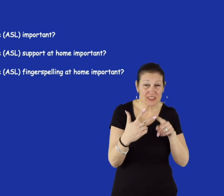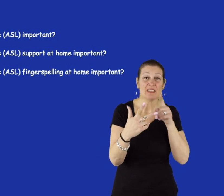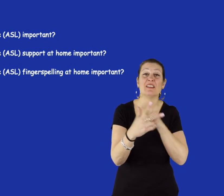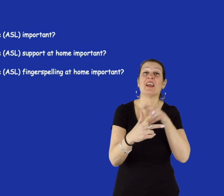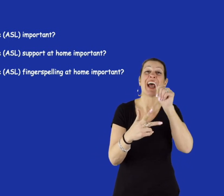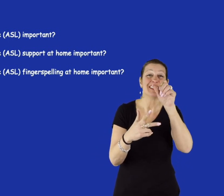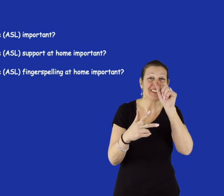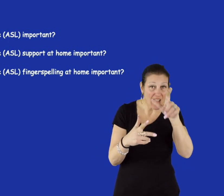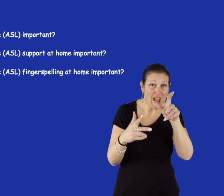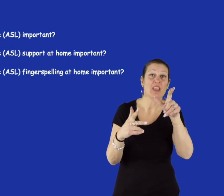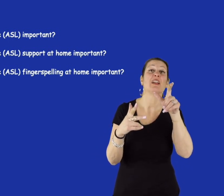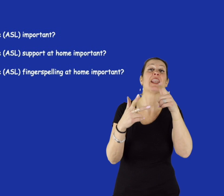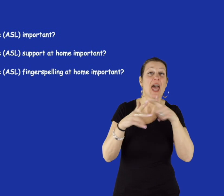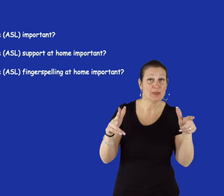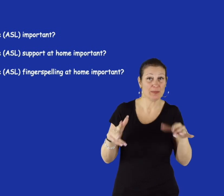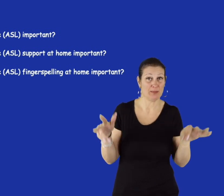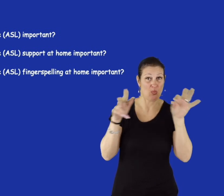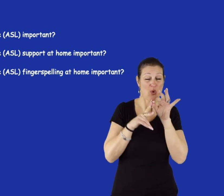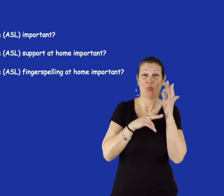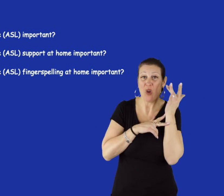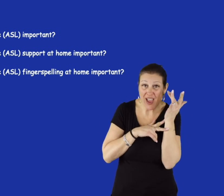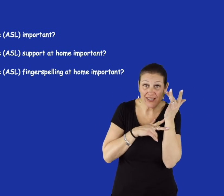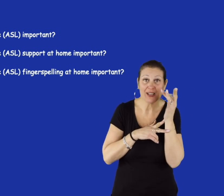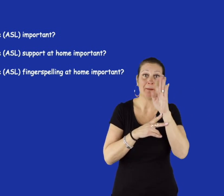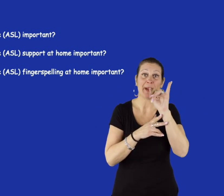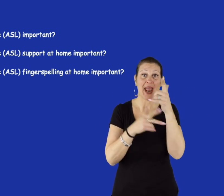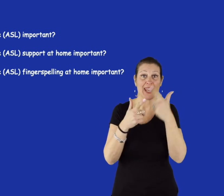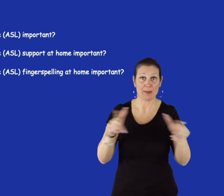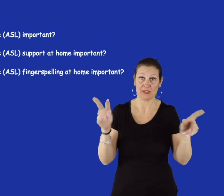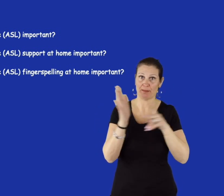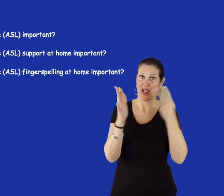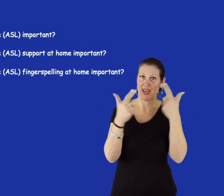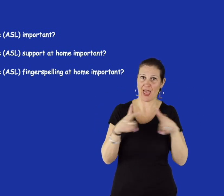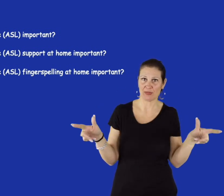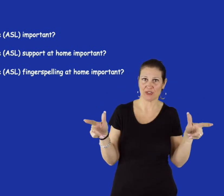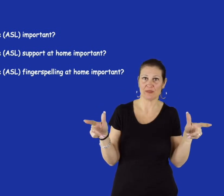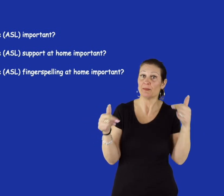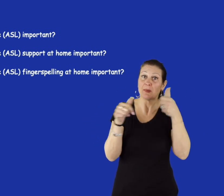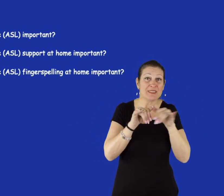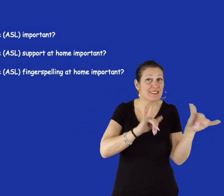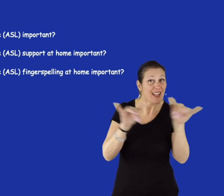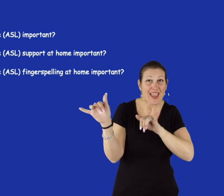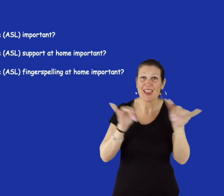to leave you with. The first is that ASL is an important piece of bilingualism. Just like someone